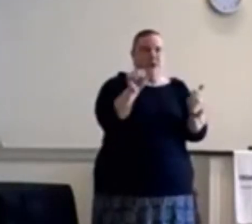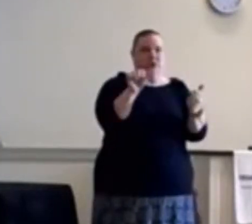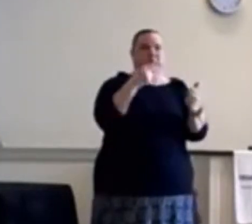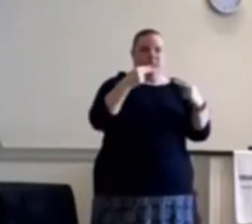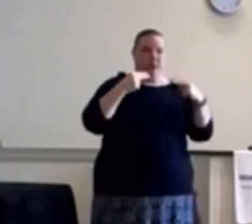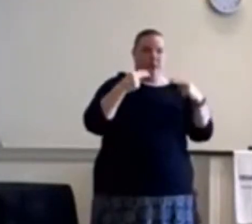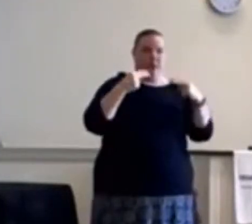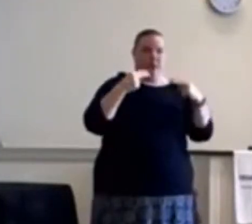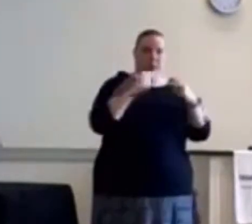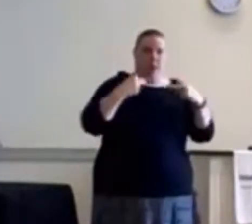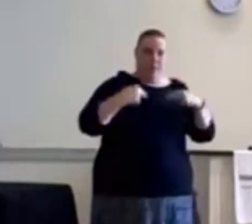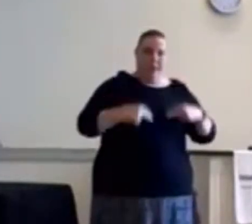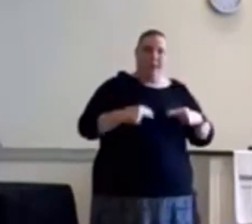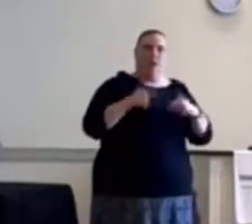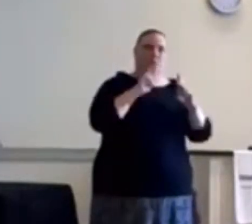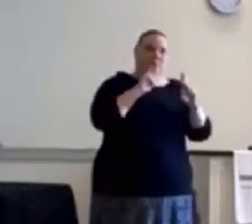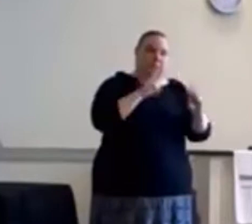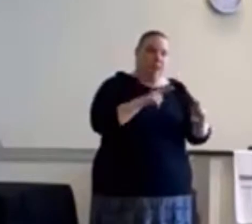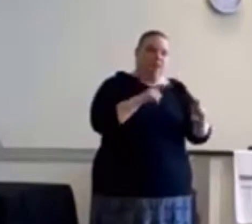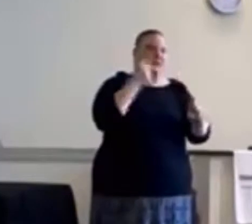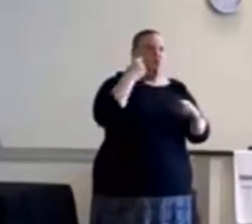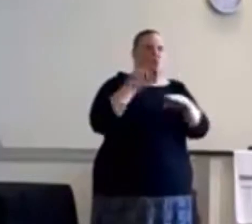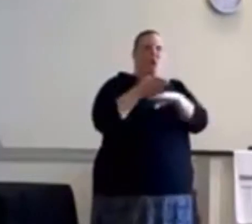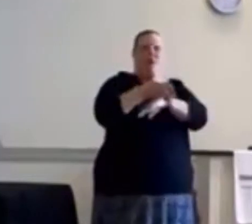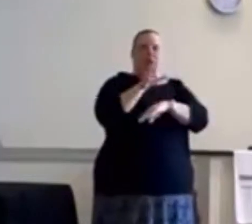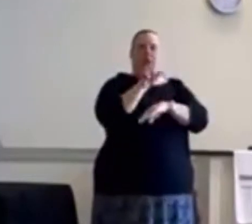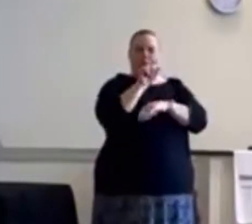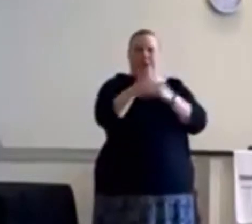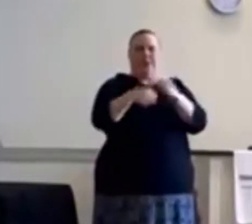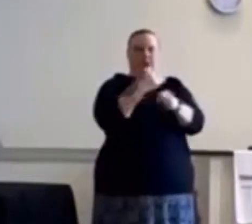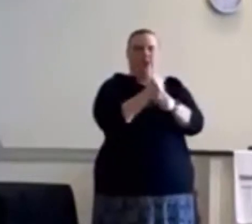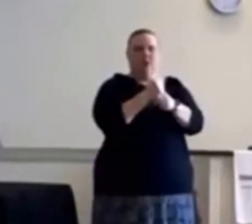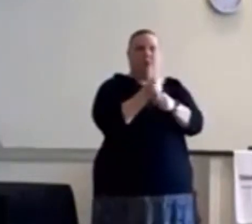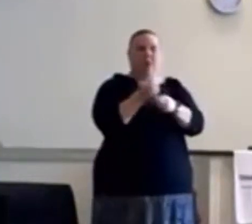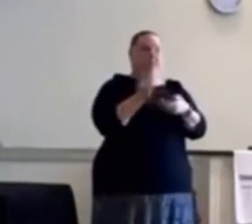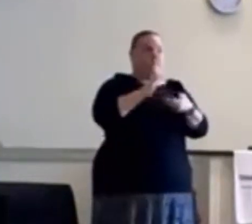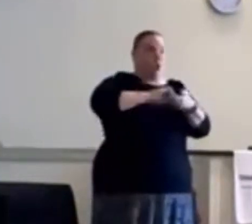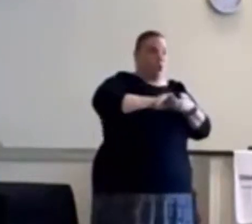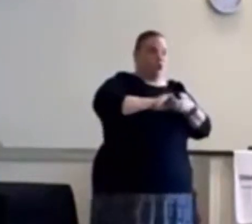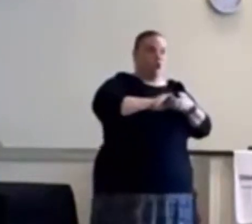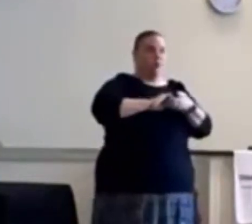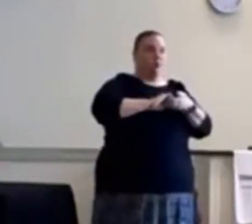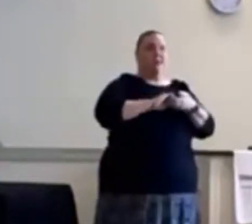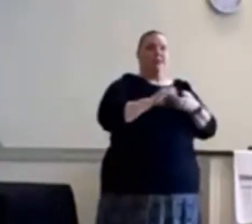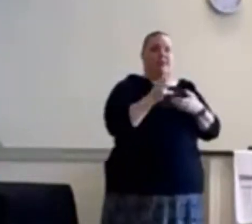relief for over 20 years. The partnership was founded by Portlight Inclusive Disaster